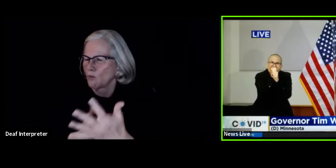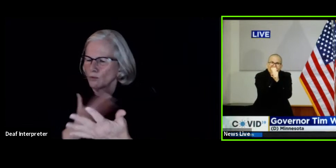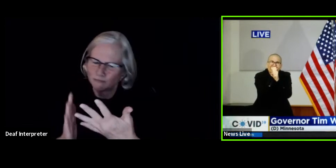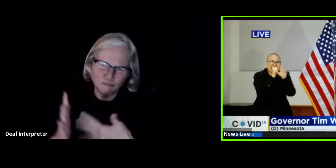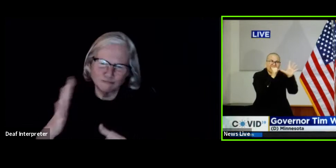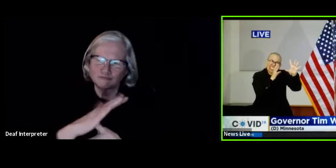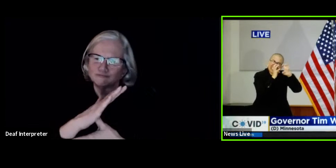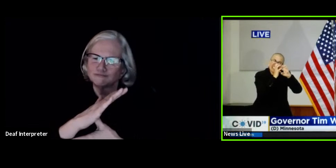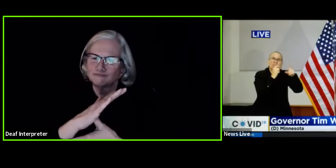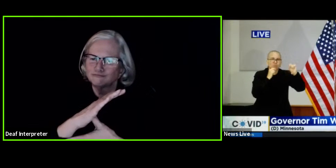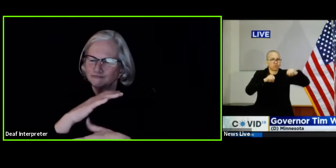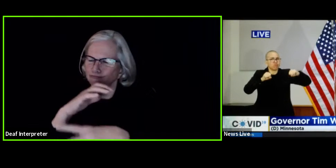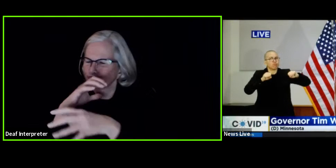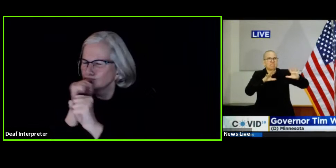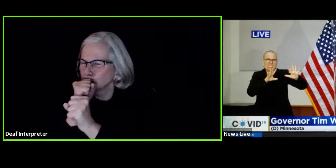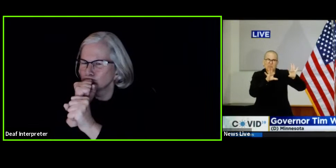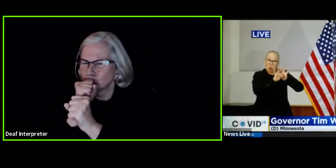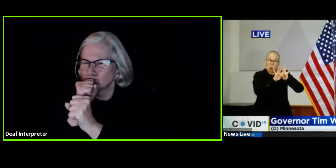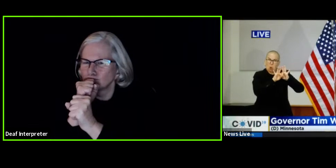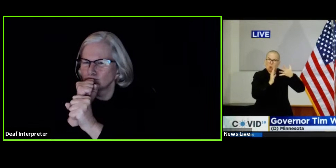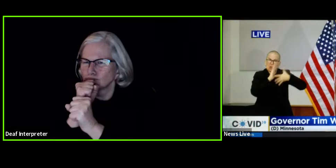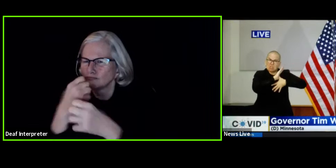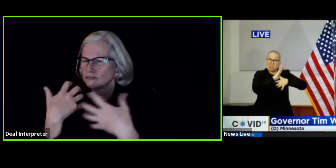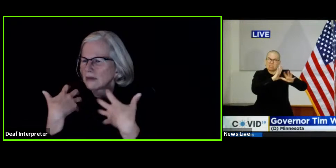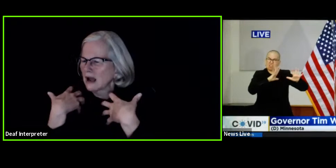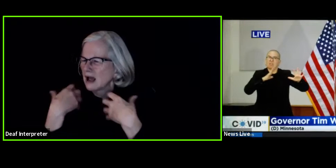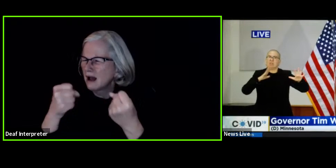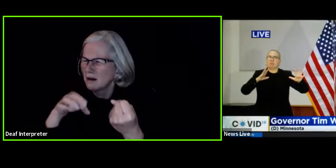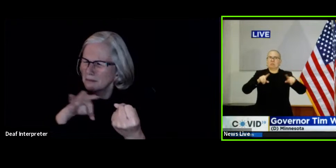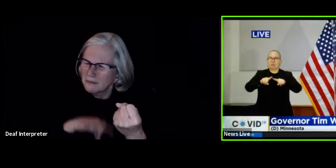ALONG WITH THE HEALTHCARE BENEFITS. YOU HEARD COMMISSIONER TOMES TALK ABOUT THIS.